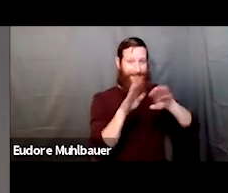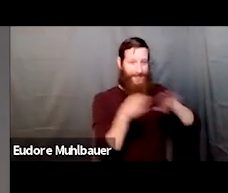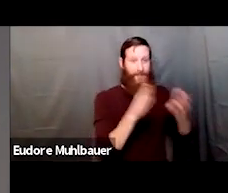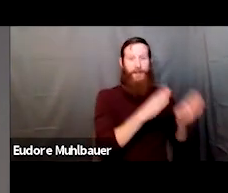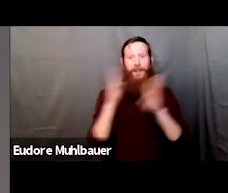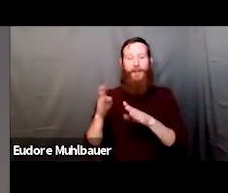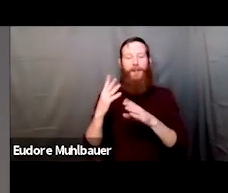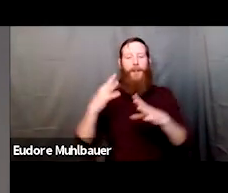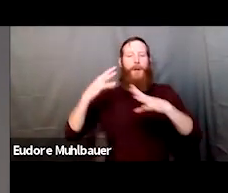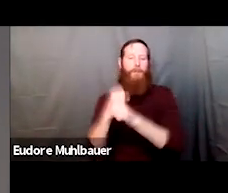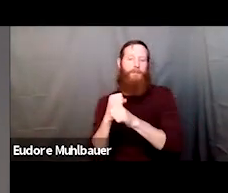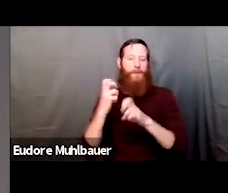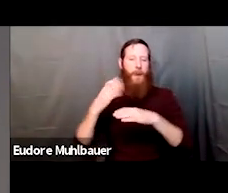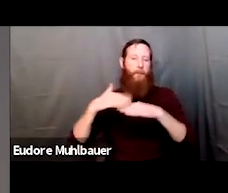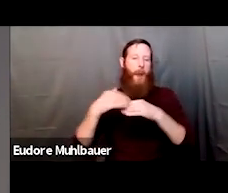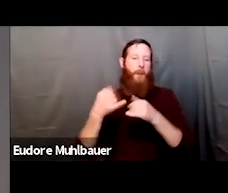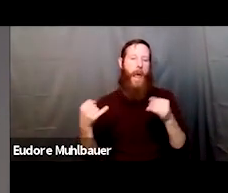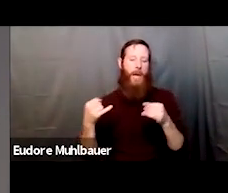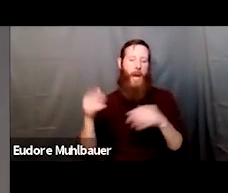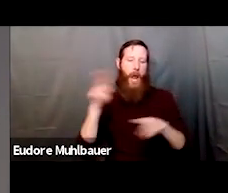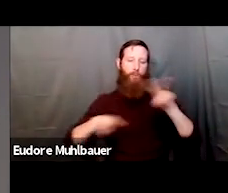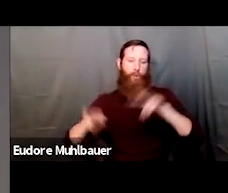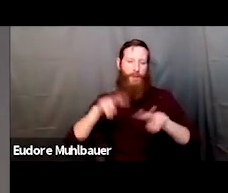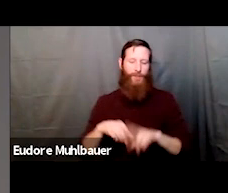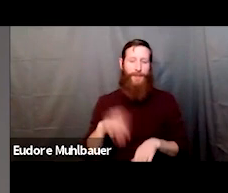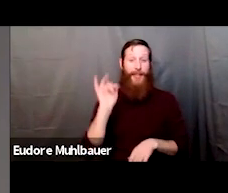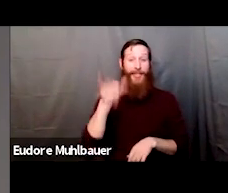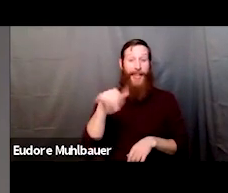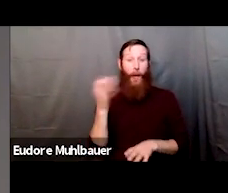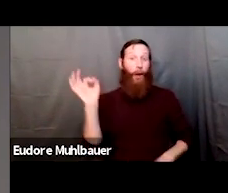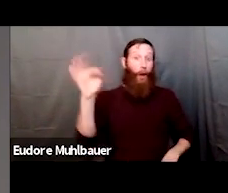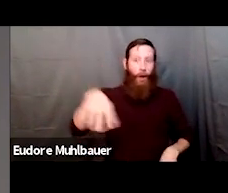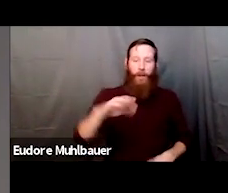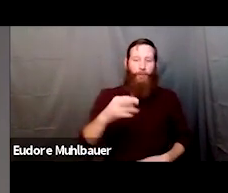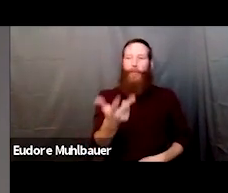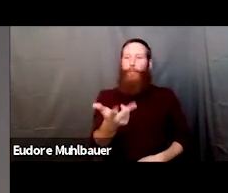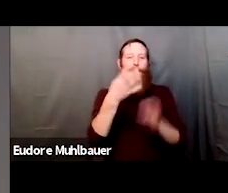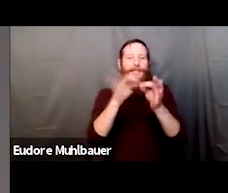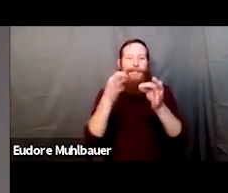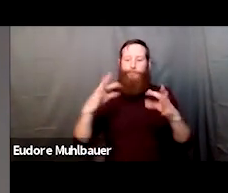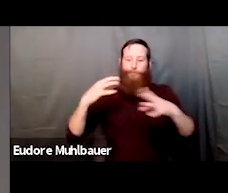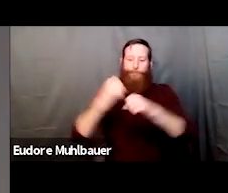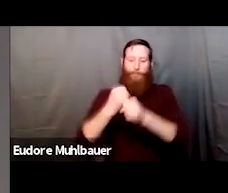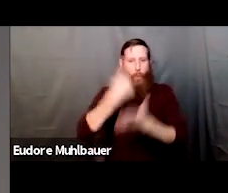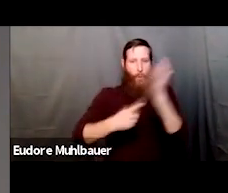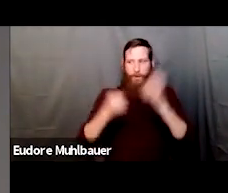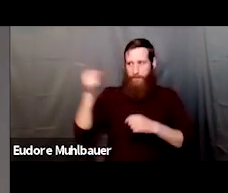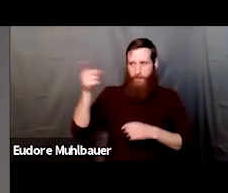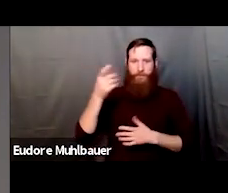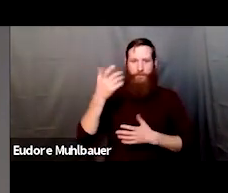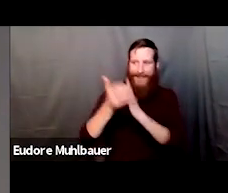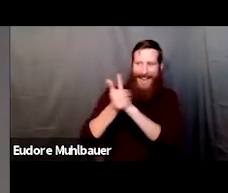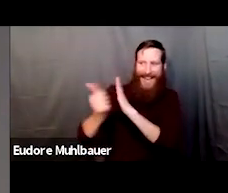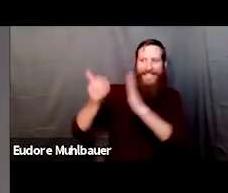And the bottom line again is that elevator pitch that is a three sentence summary of what the experts think is happening on any given day